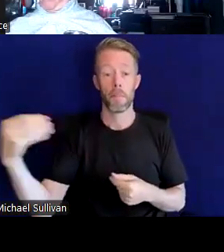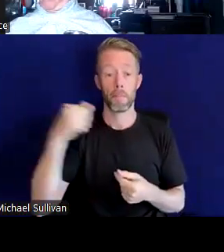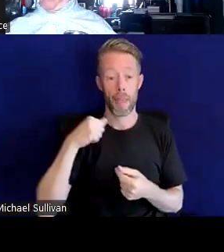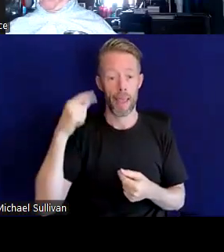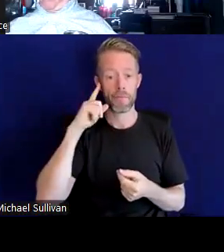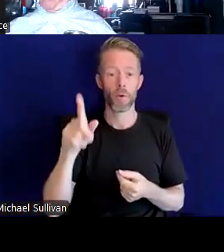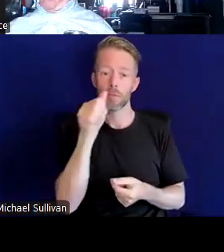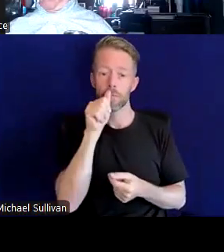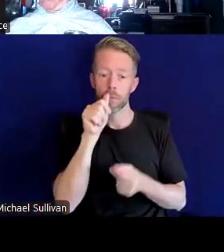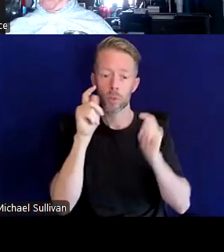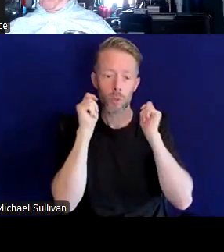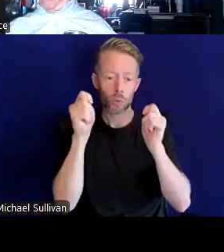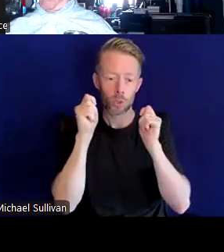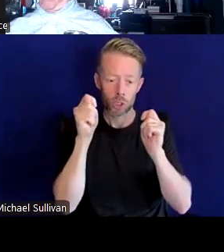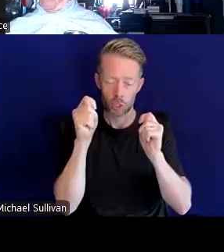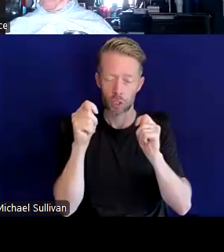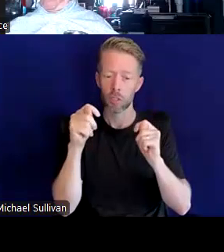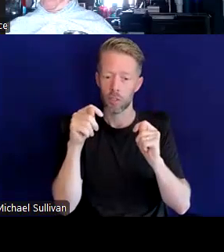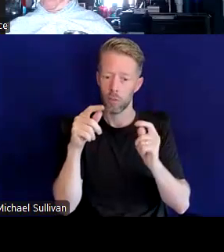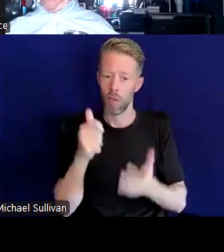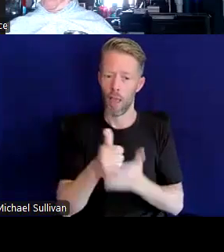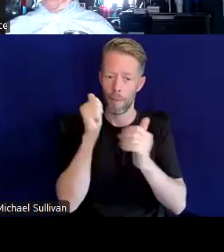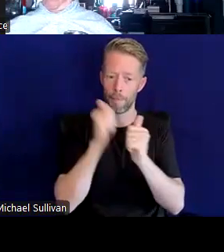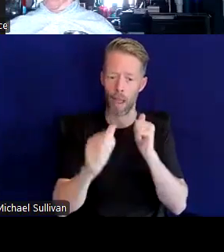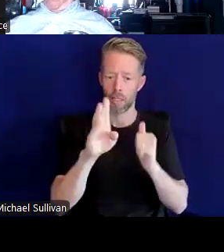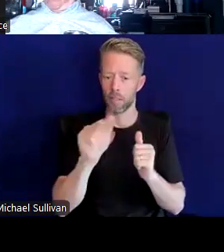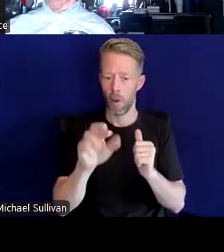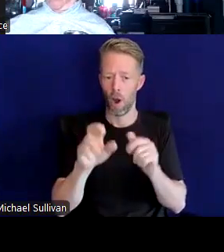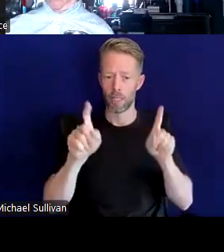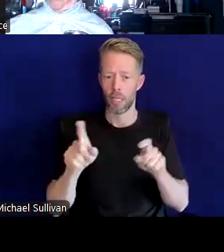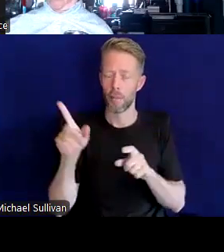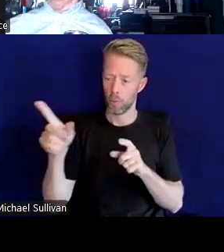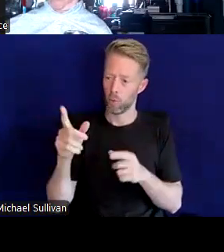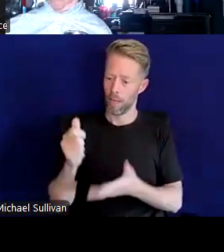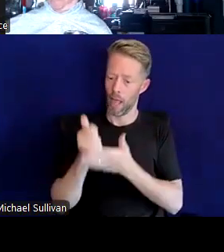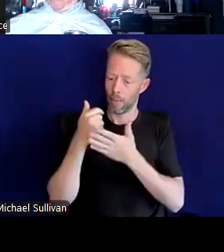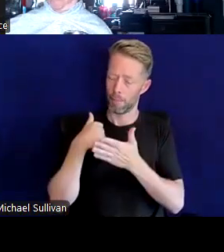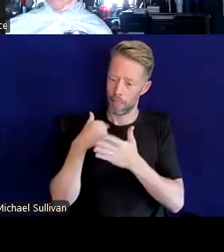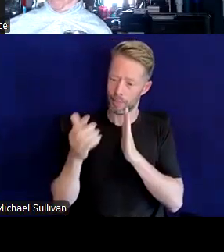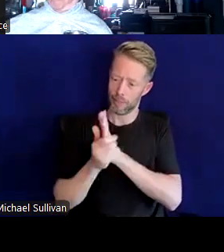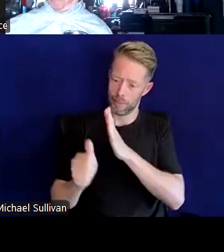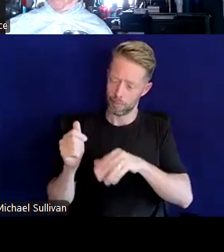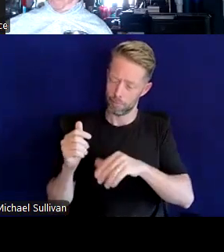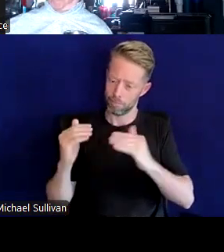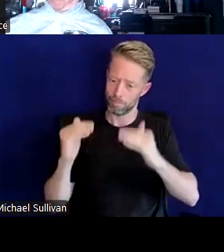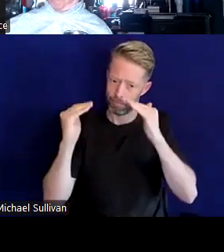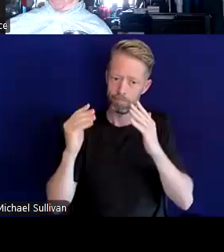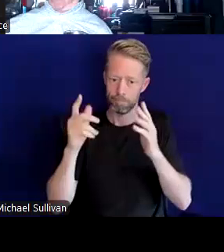private tutor for me to pass the bar, particularly the writing test. So it's very important, education of what services and